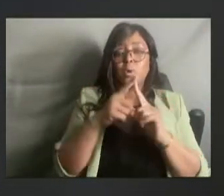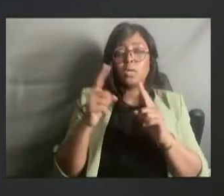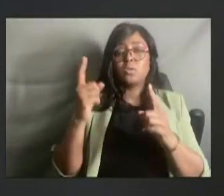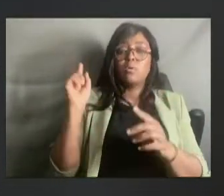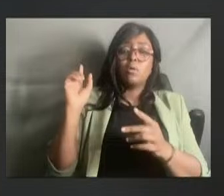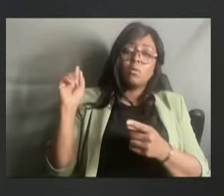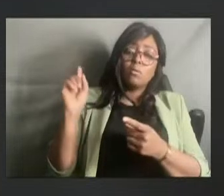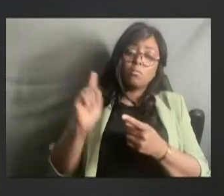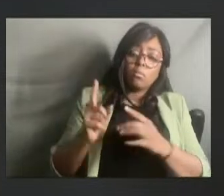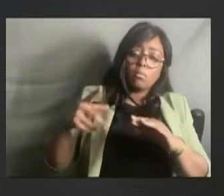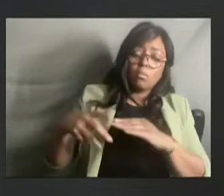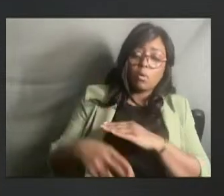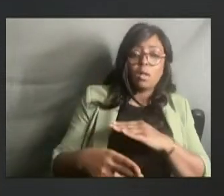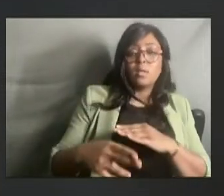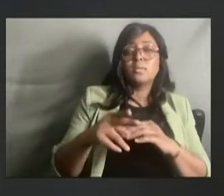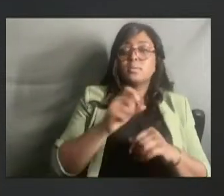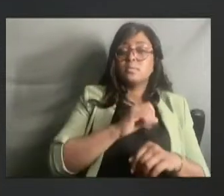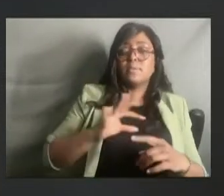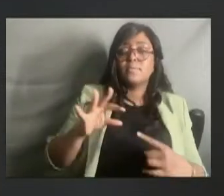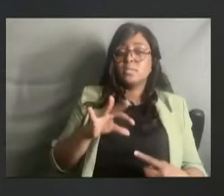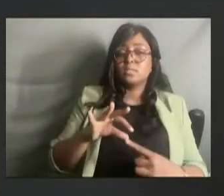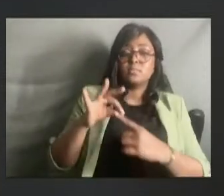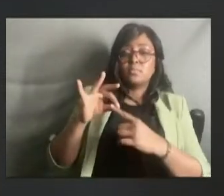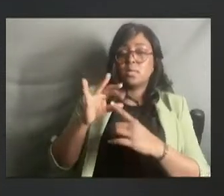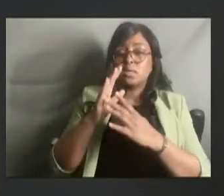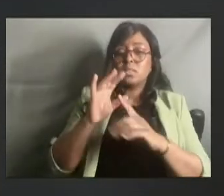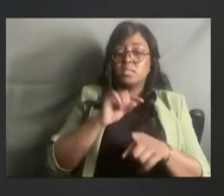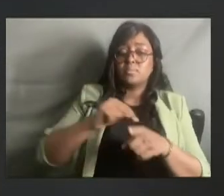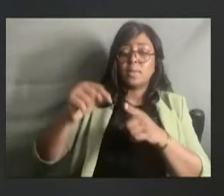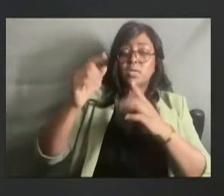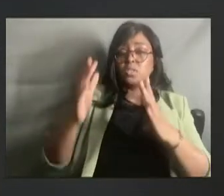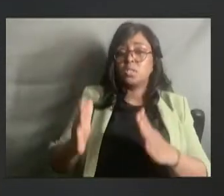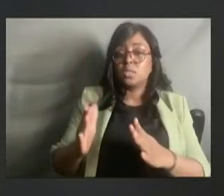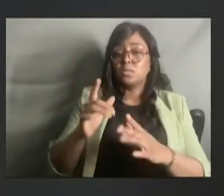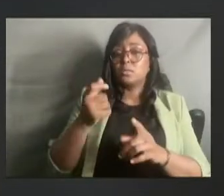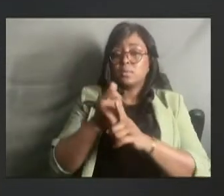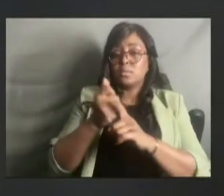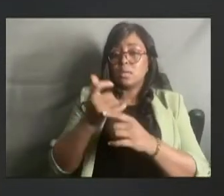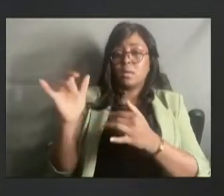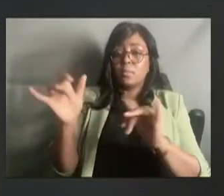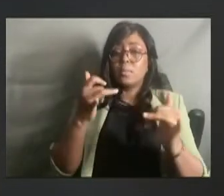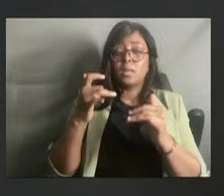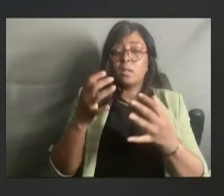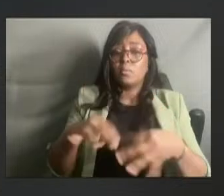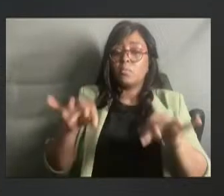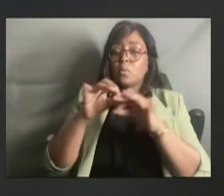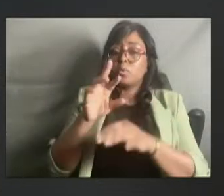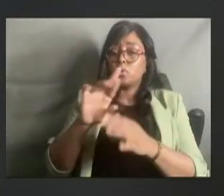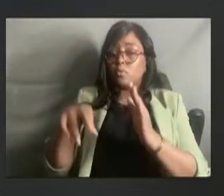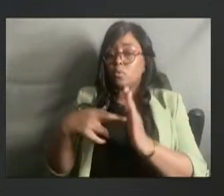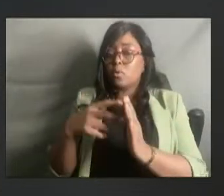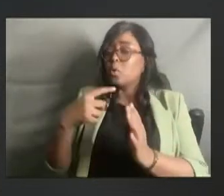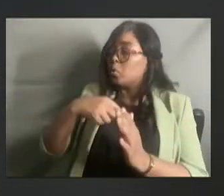flattening support the statement when you're cutting staffing specialists who play a critical